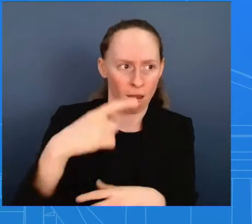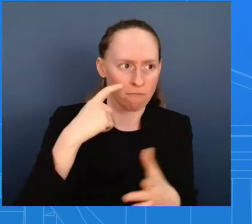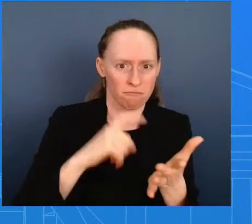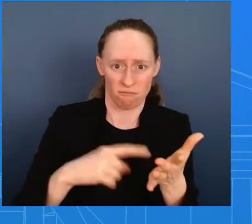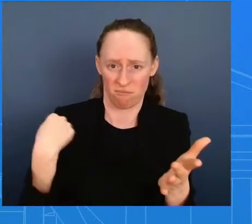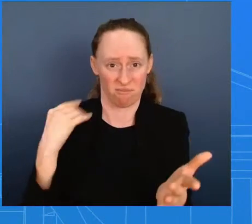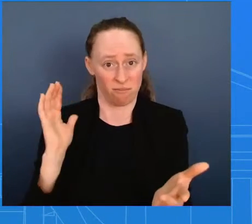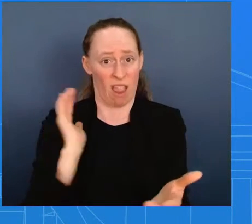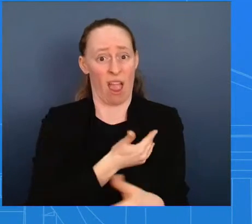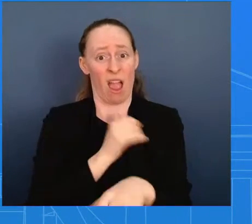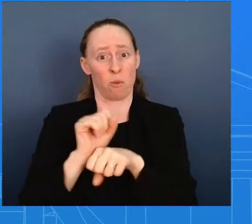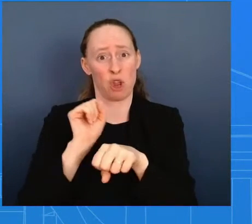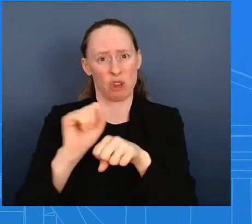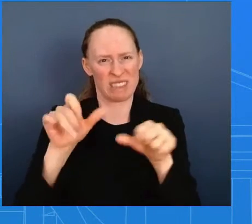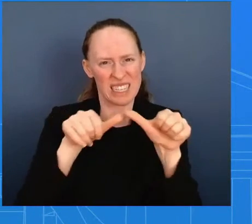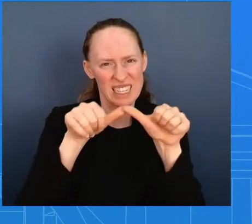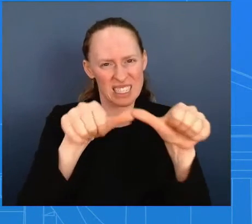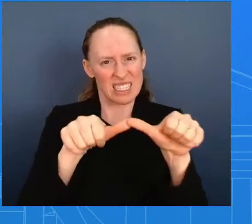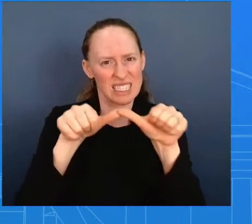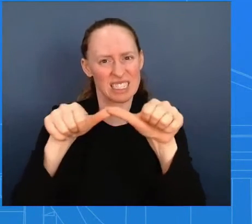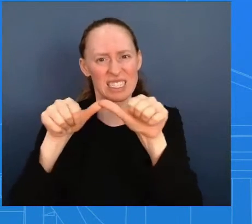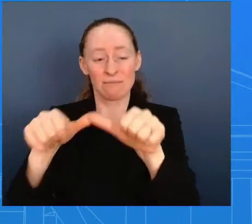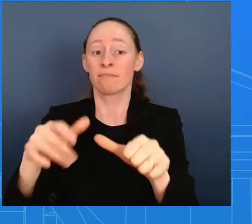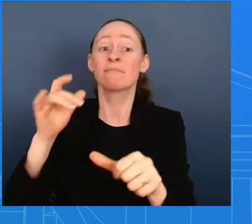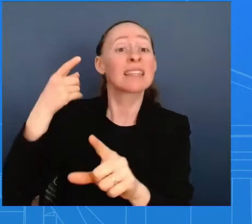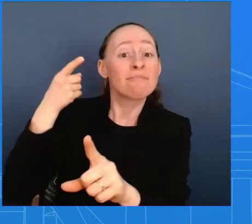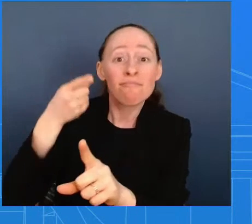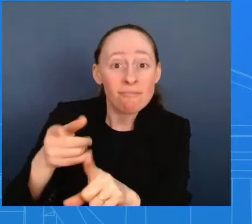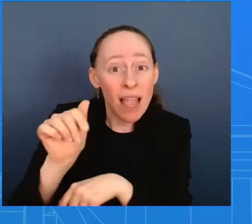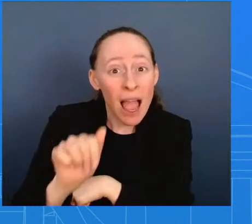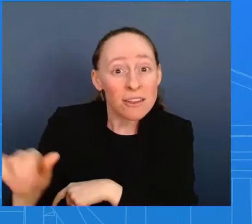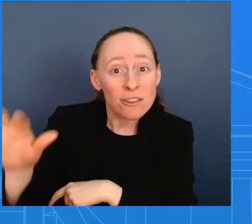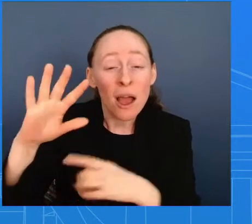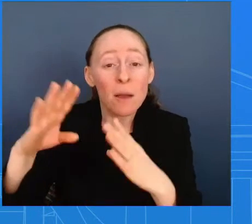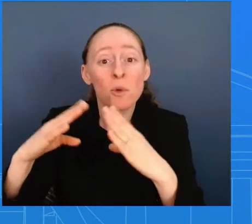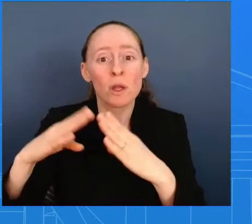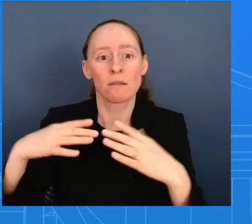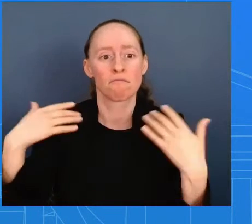for Asian Americans with this -- with the President's economic policy.